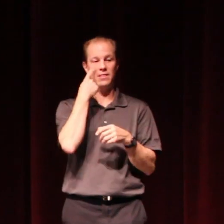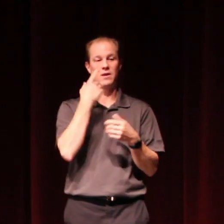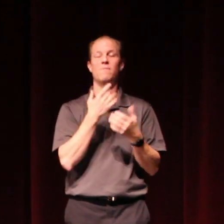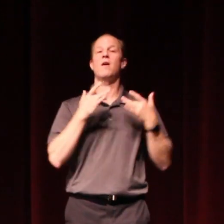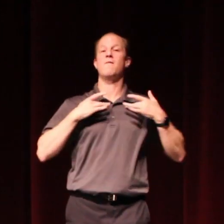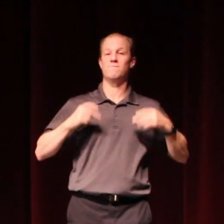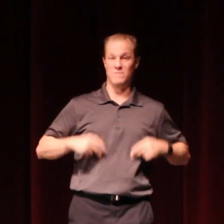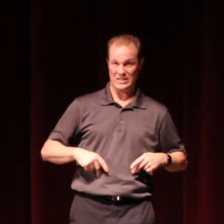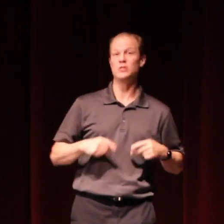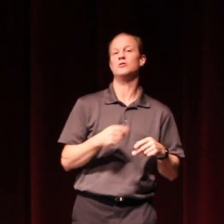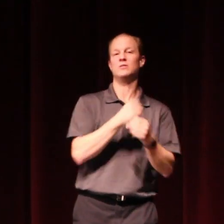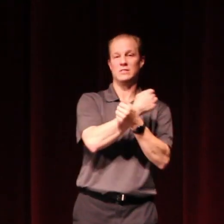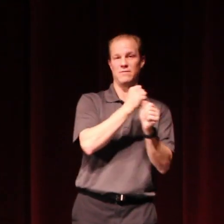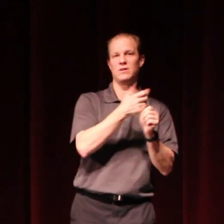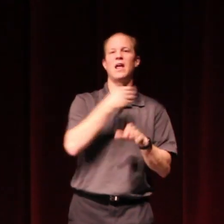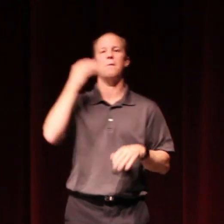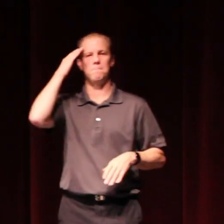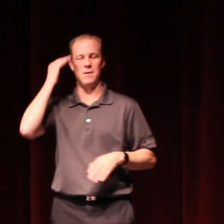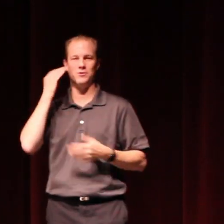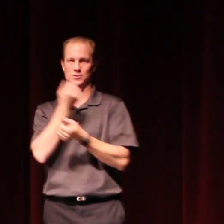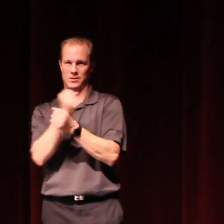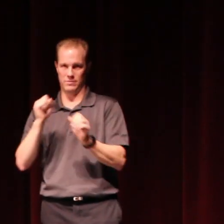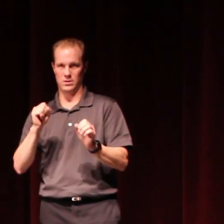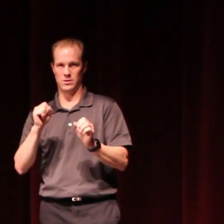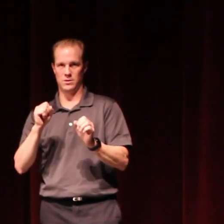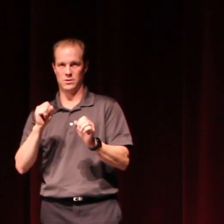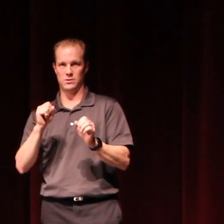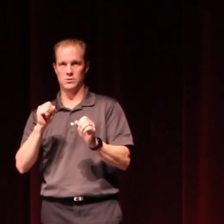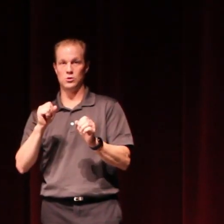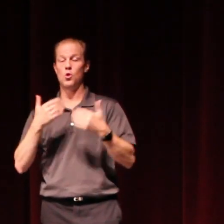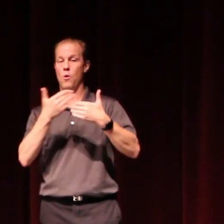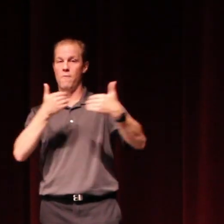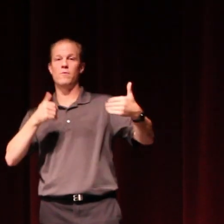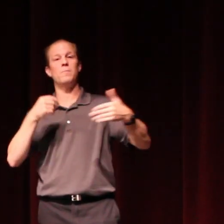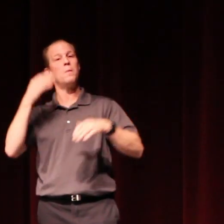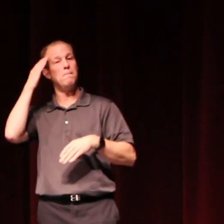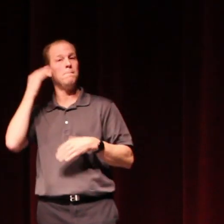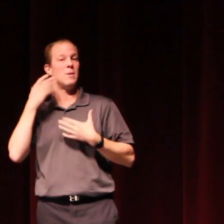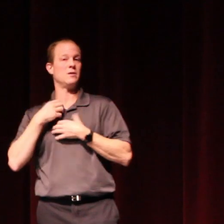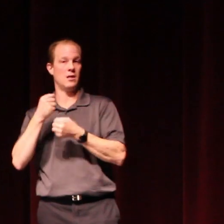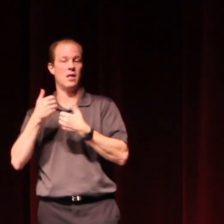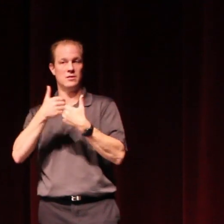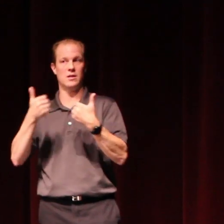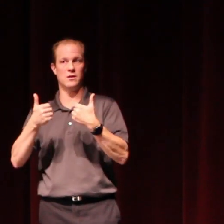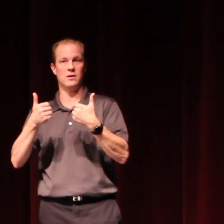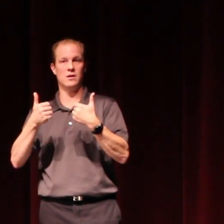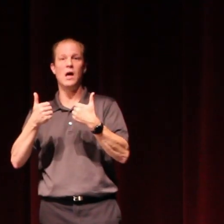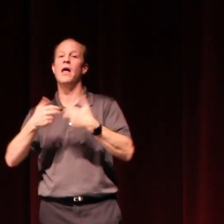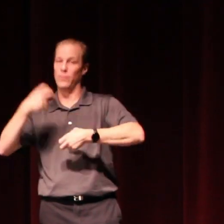of mental safety. Coming from the mental health side of it, there is an issue. I mean,